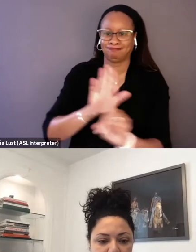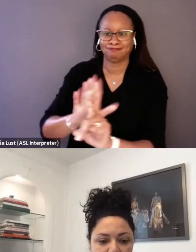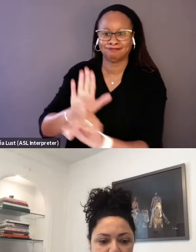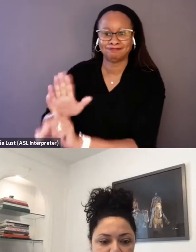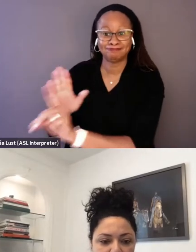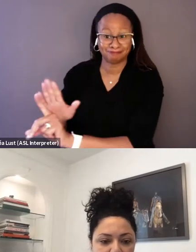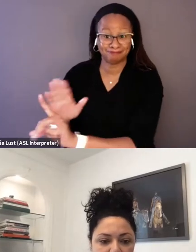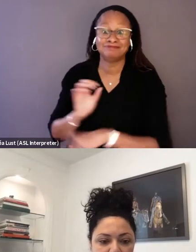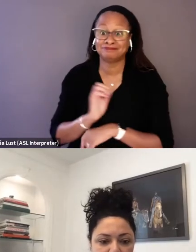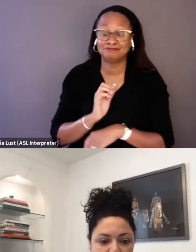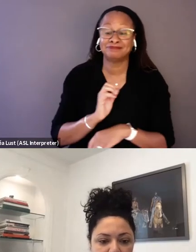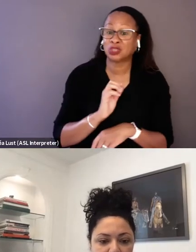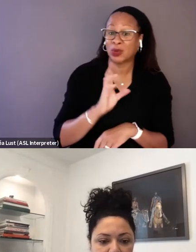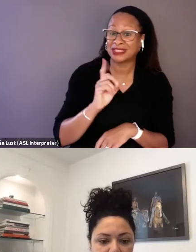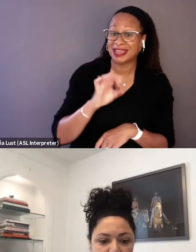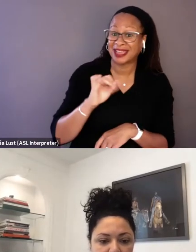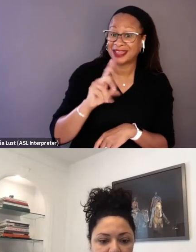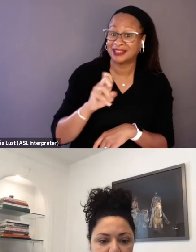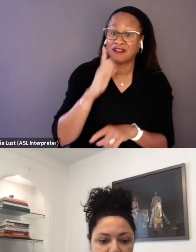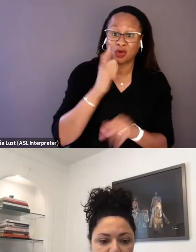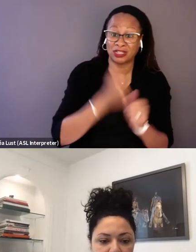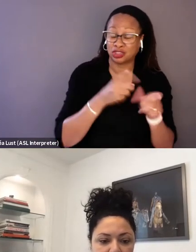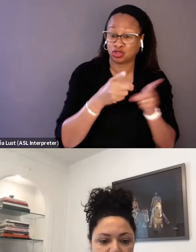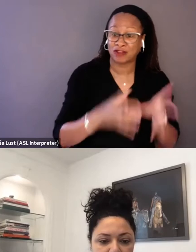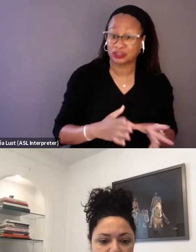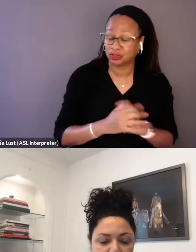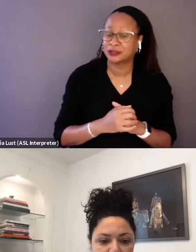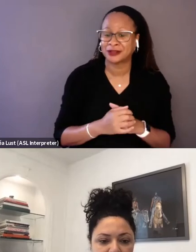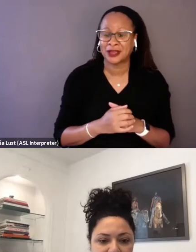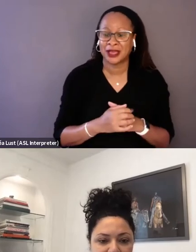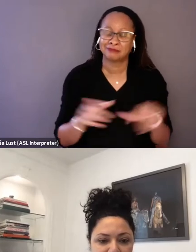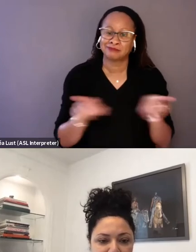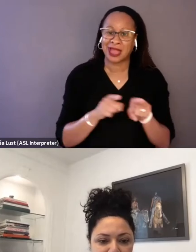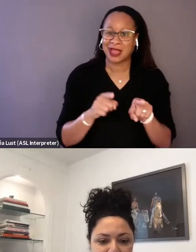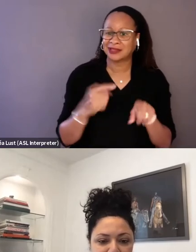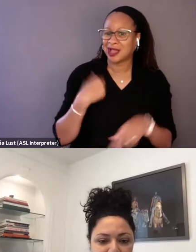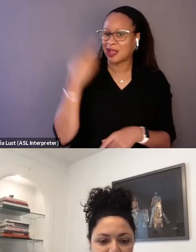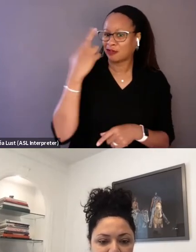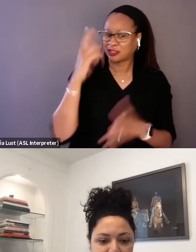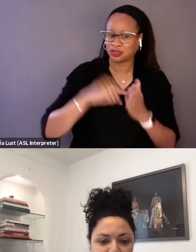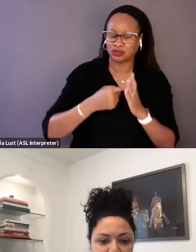And this was, you know, a pretty, as I realized as we started to put it together,